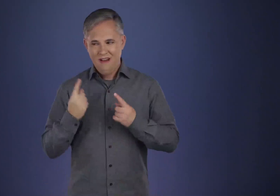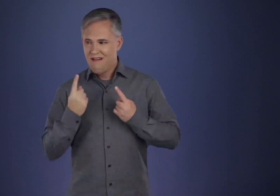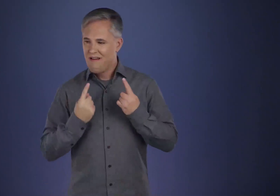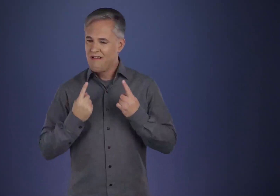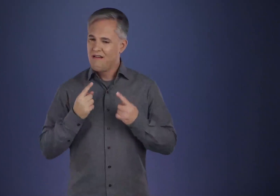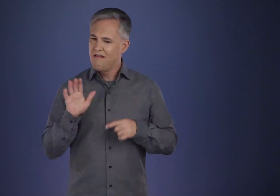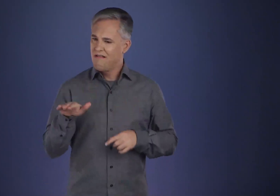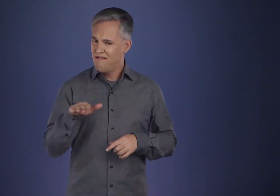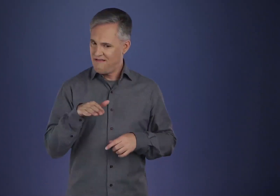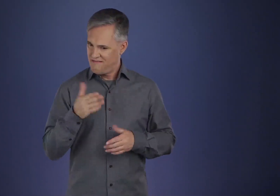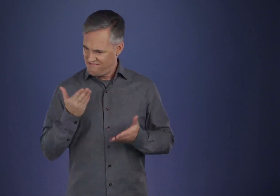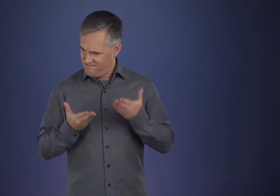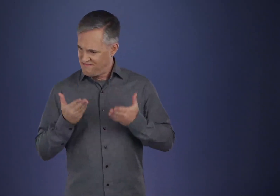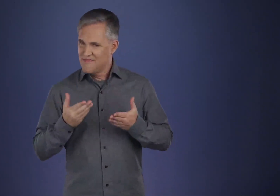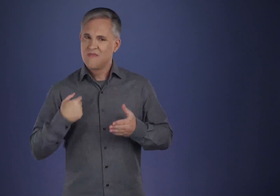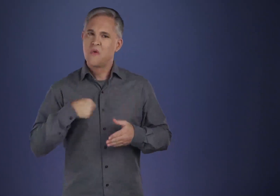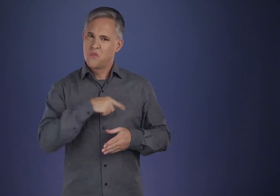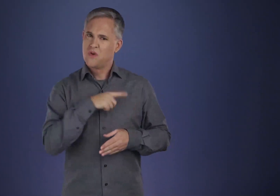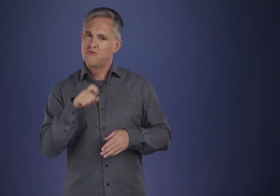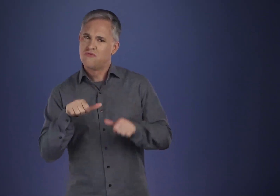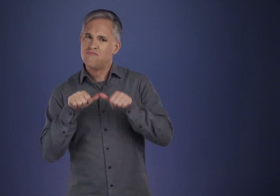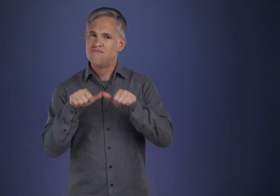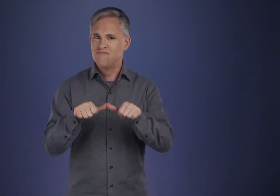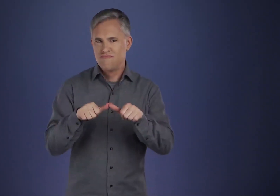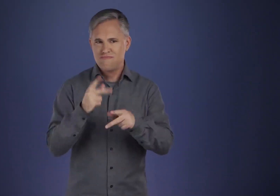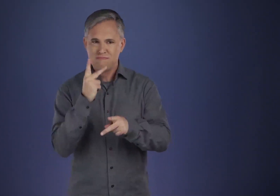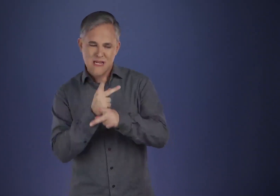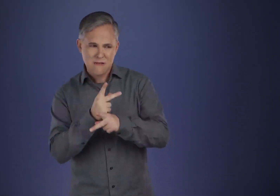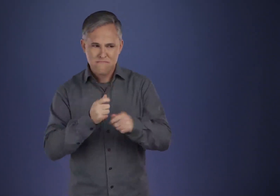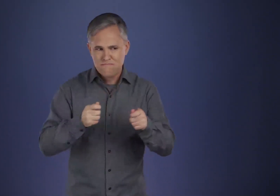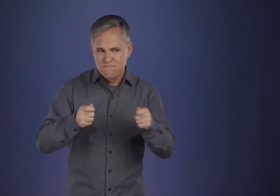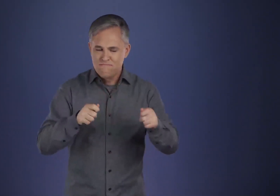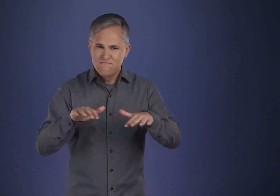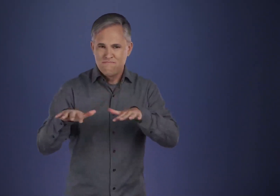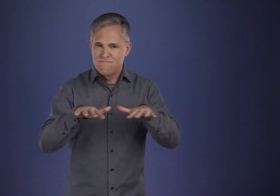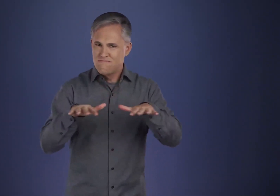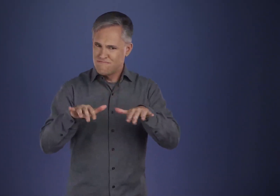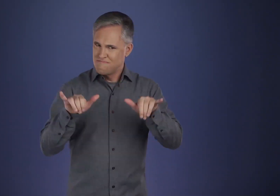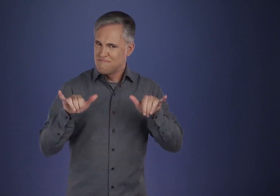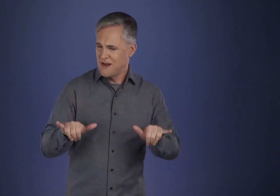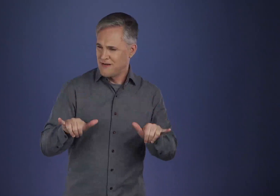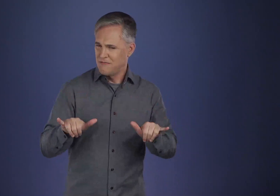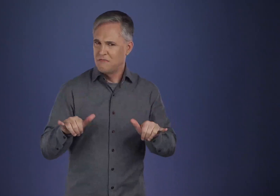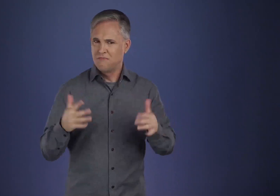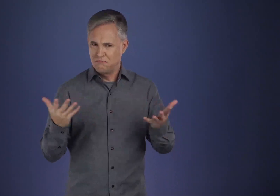They say to one another, “Perhaps it would be a good idea if we continue to keep a firm hand on A.A.